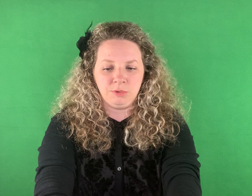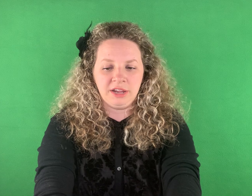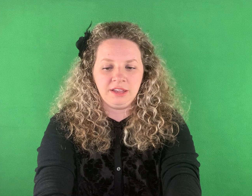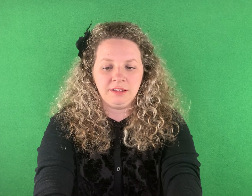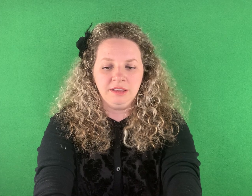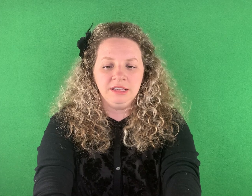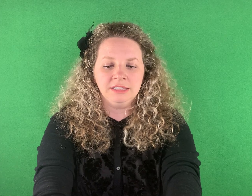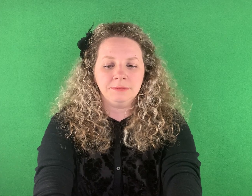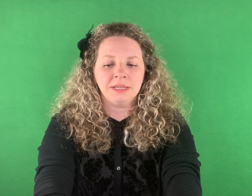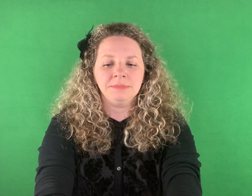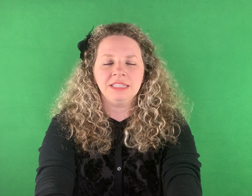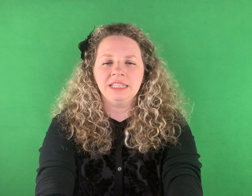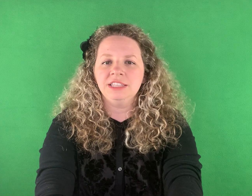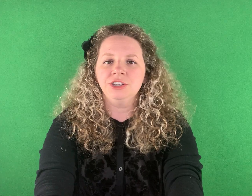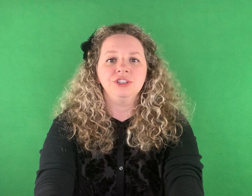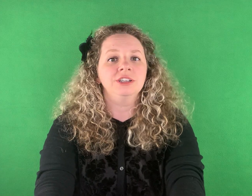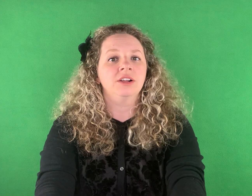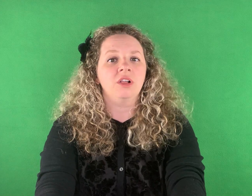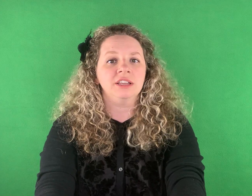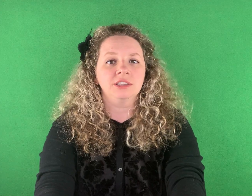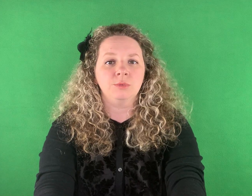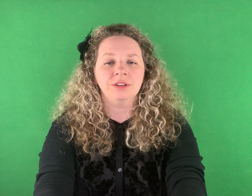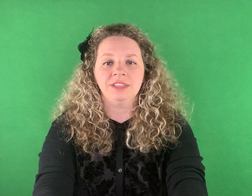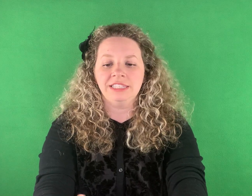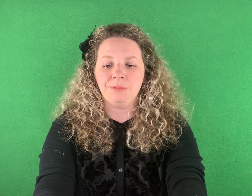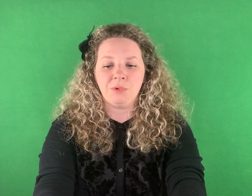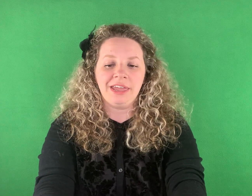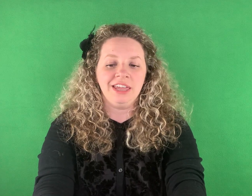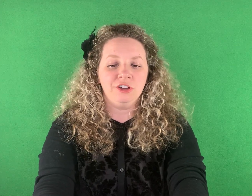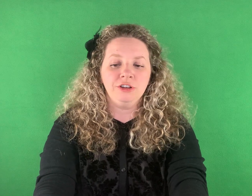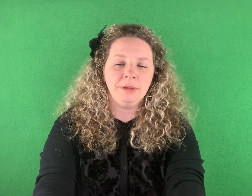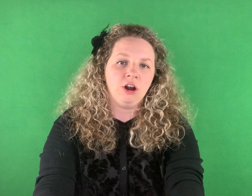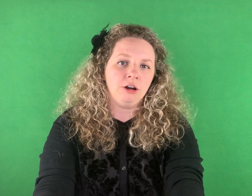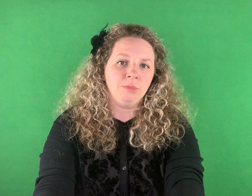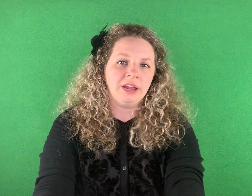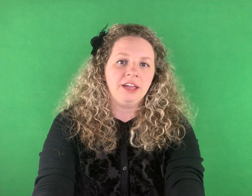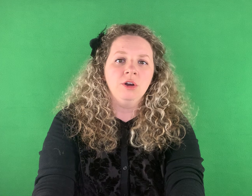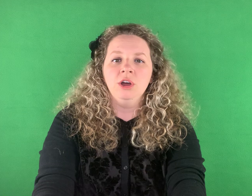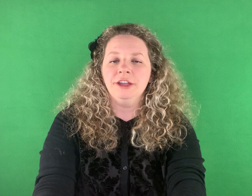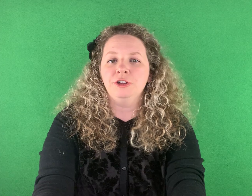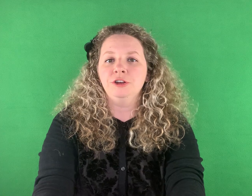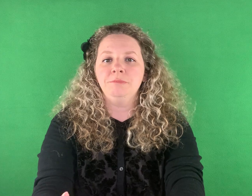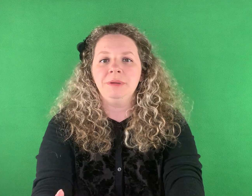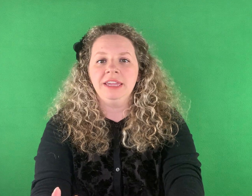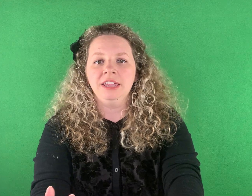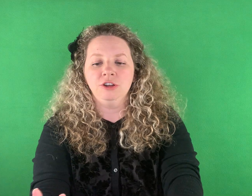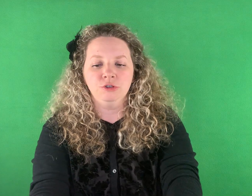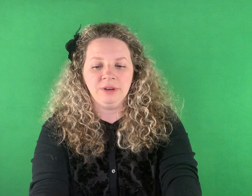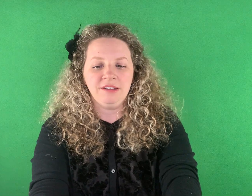Sometimes it’s easier to gloss the word the same way. It could be HEARTBREAK, it could be GRIEF,